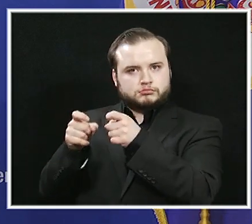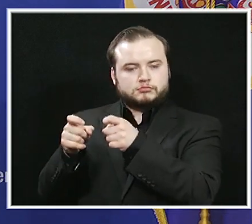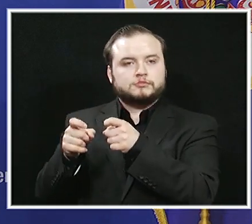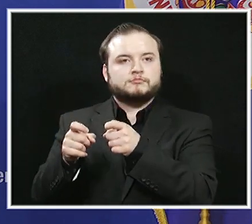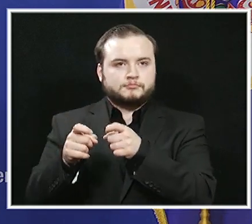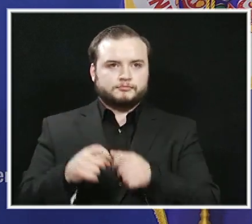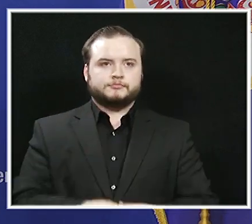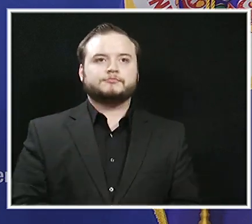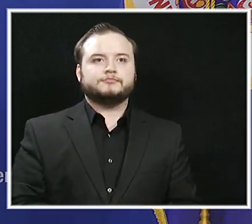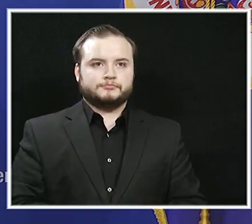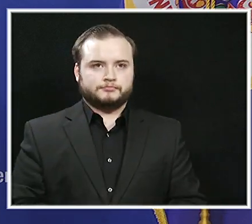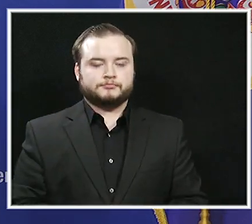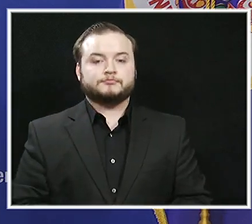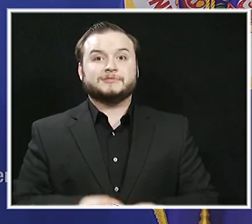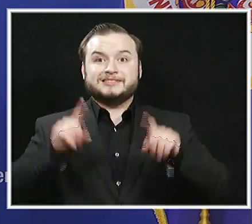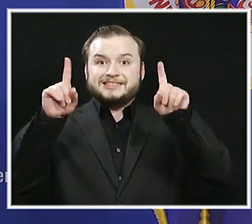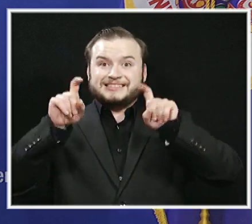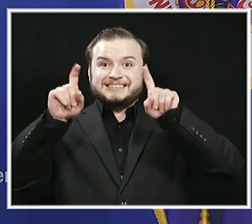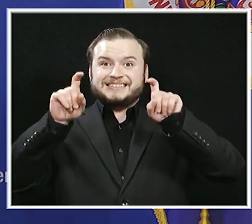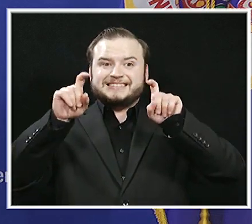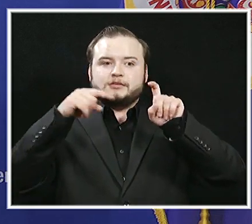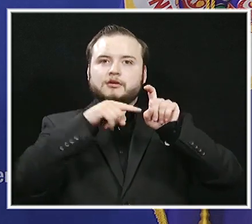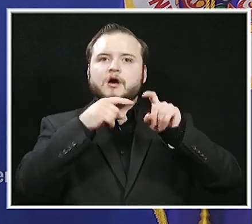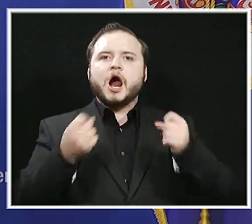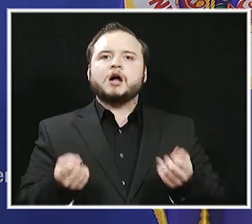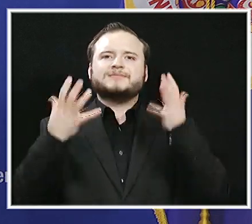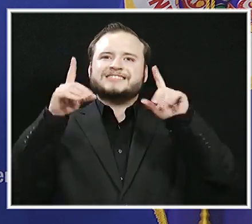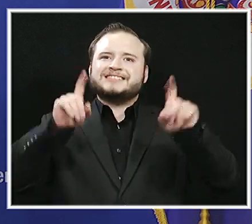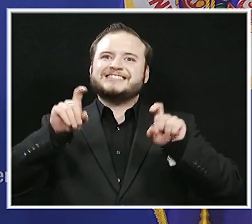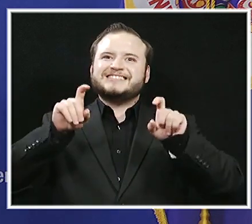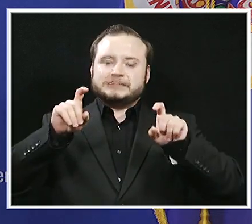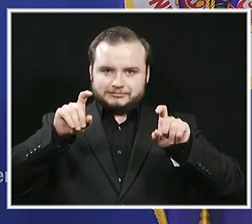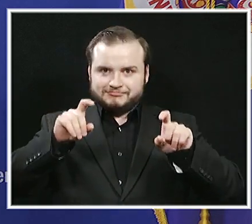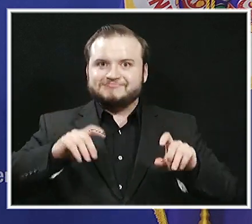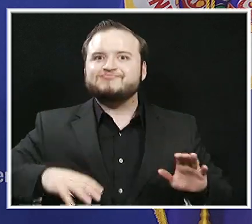intensive care has stayed in the range that we're forecasting to be manageable. The governor updated you on the